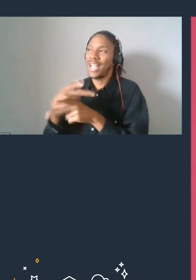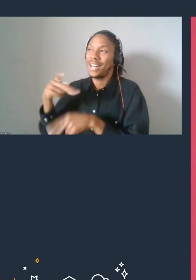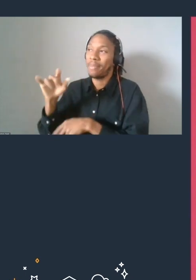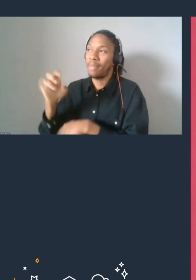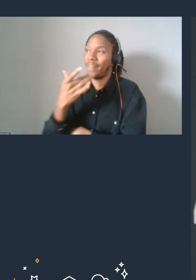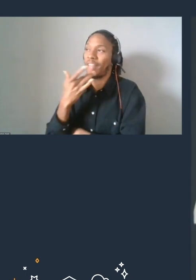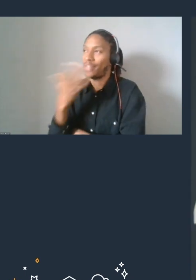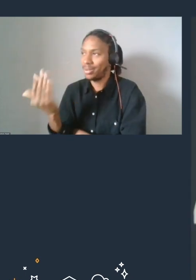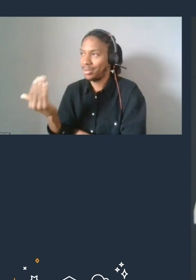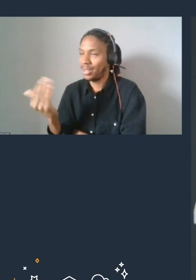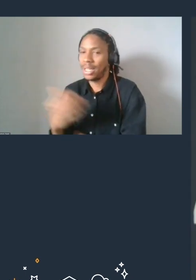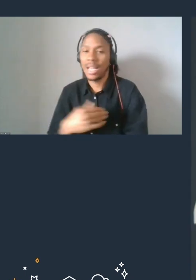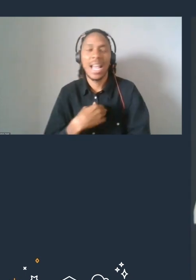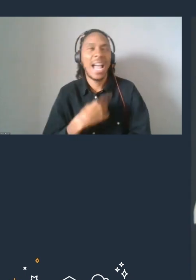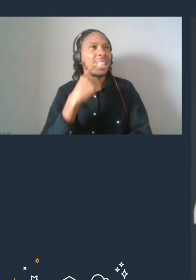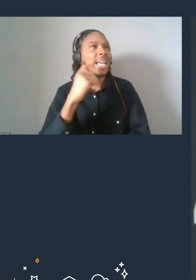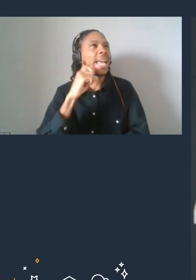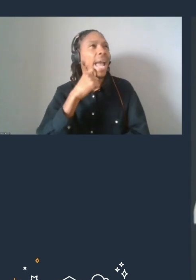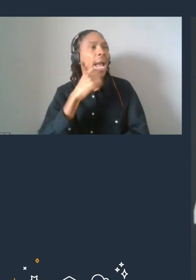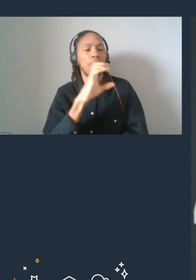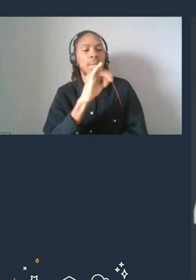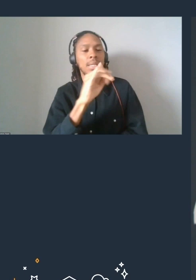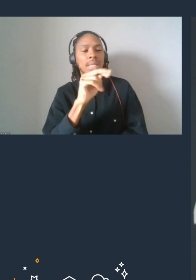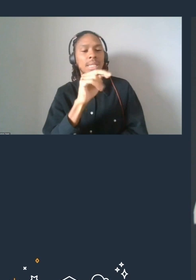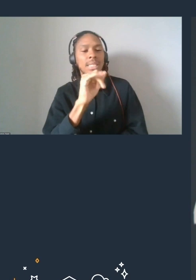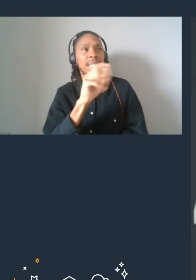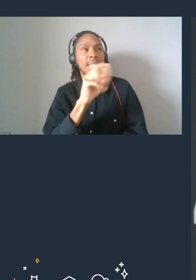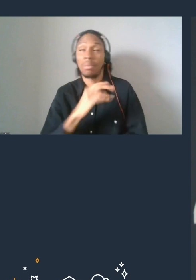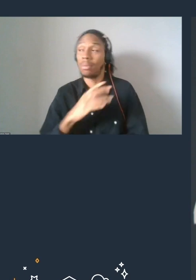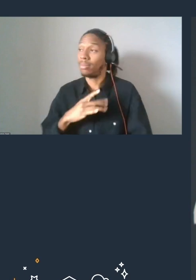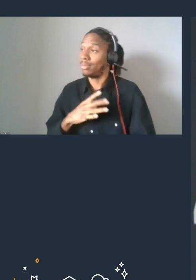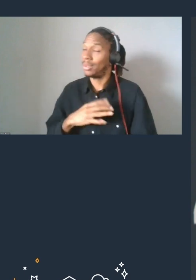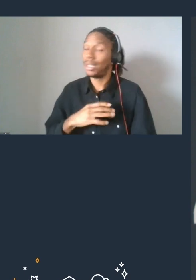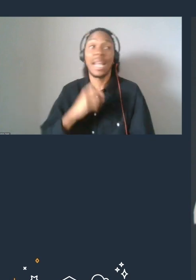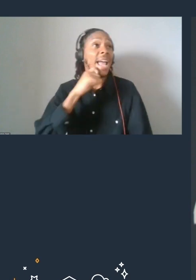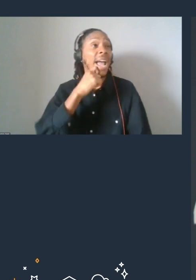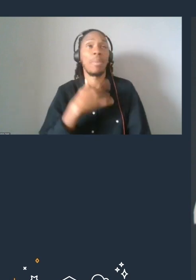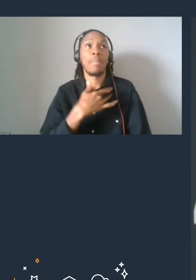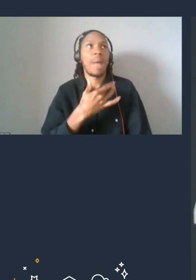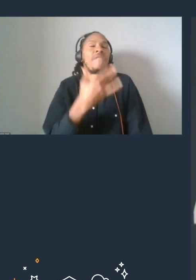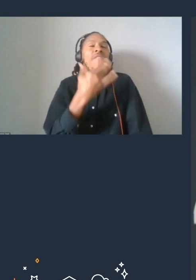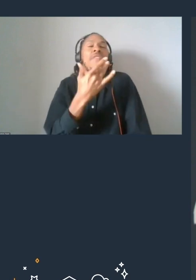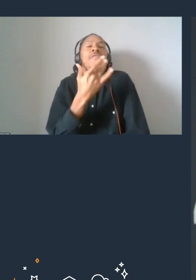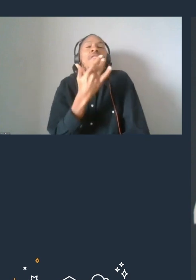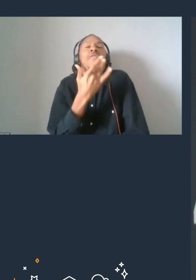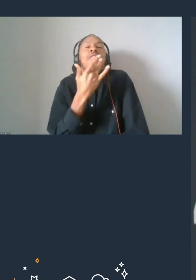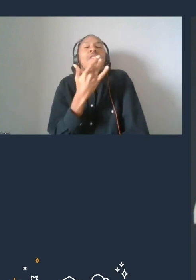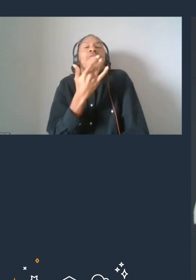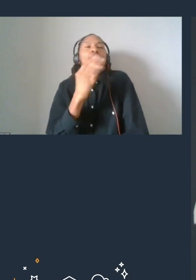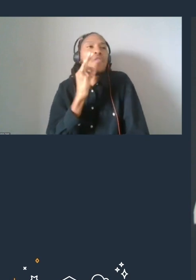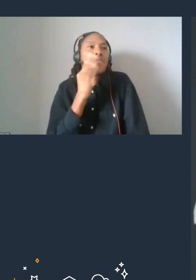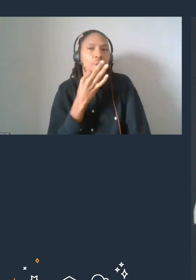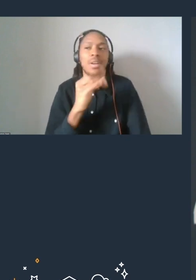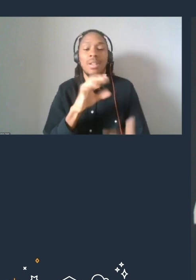I think apple cinnamon would be my favorite pie because apple is my favorite, favorite fruit and cinnamon is my favorite tea,